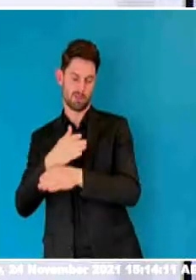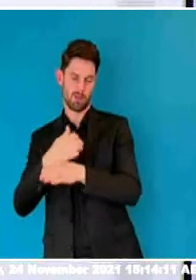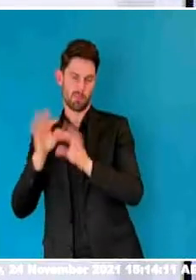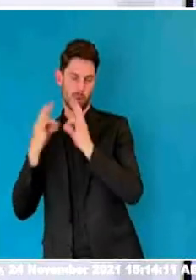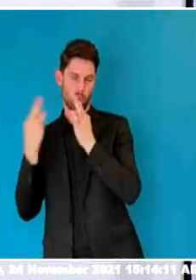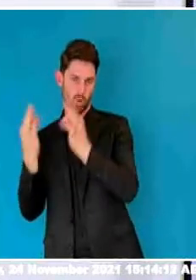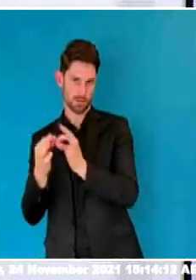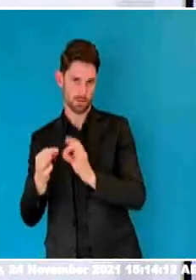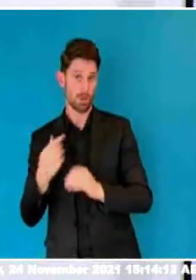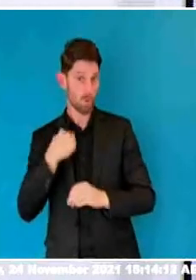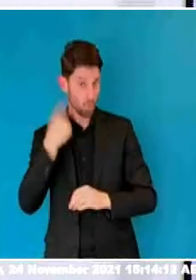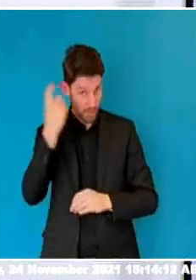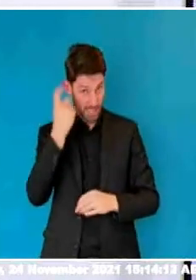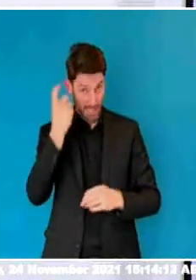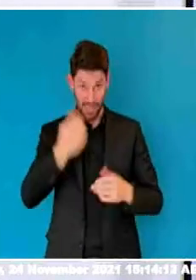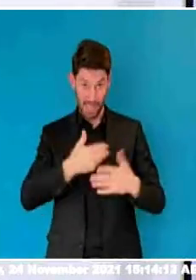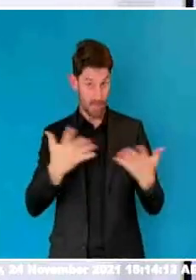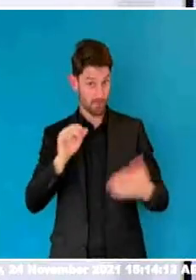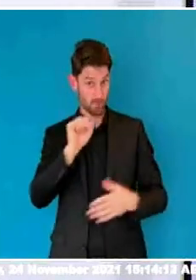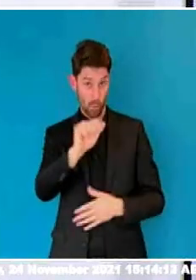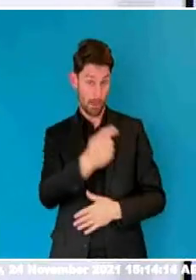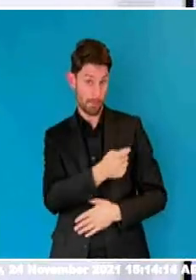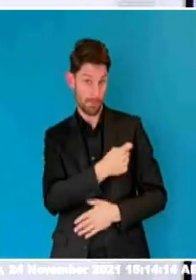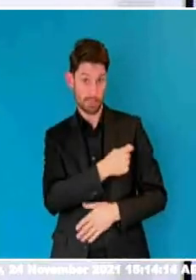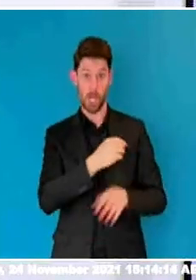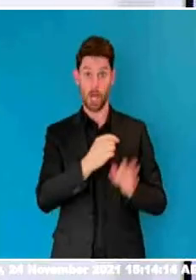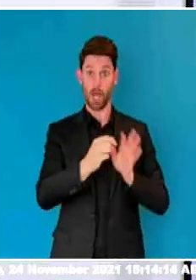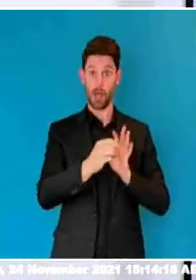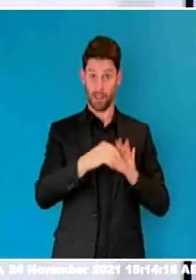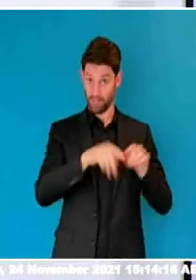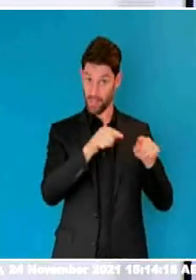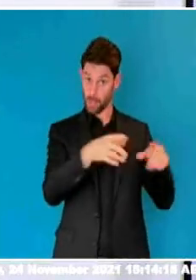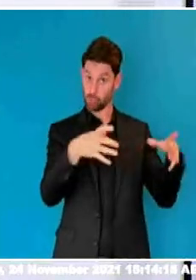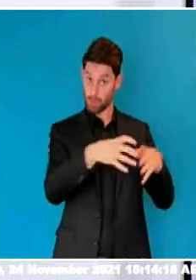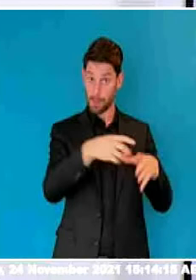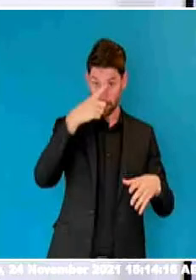Are any of the members identified in this group people with disability?